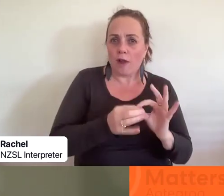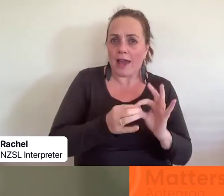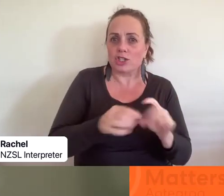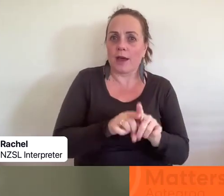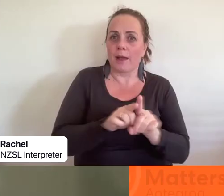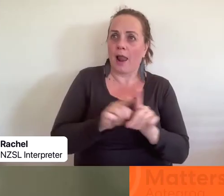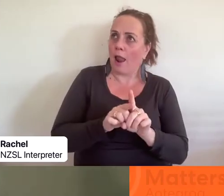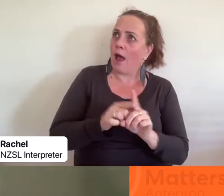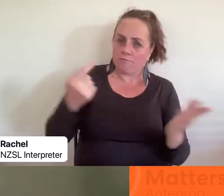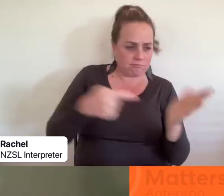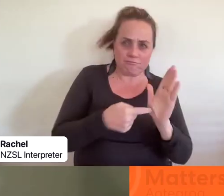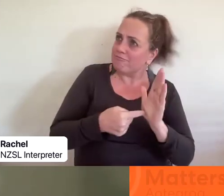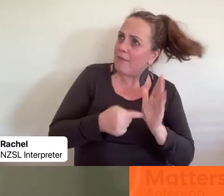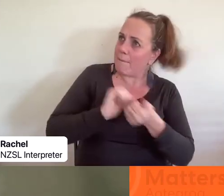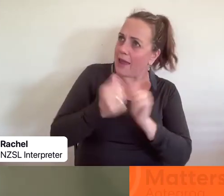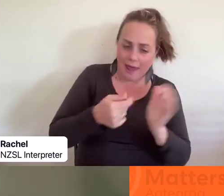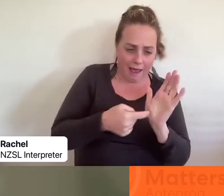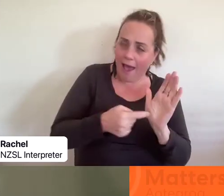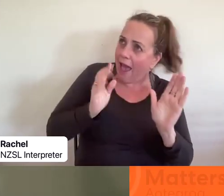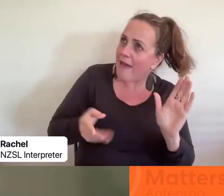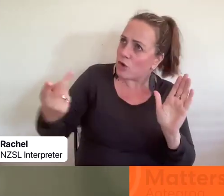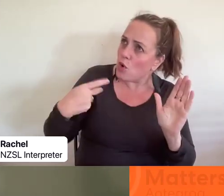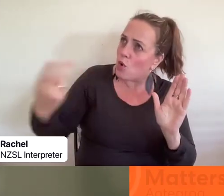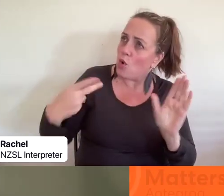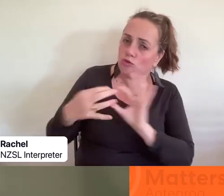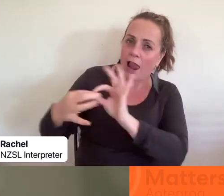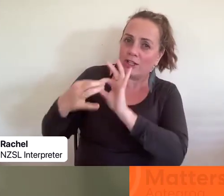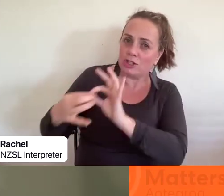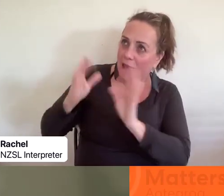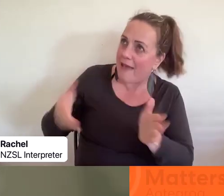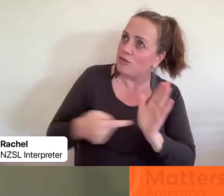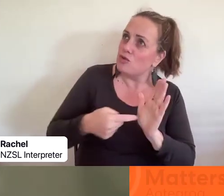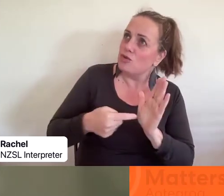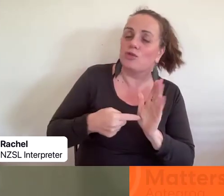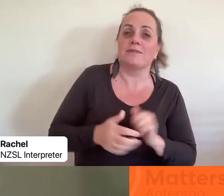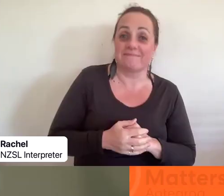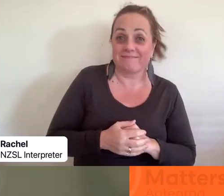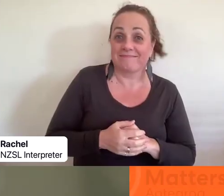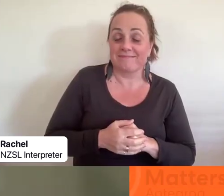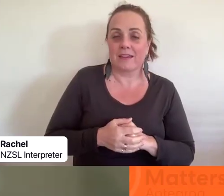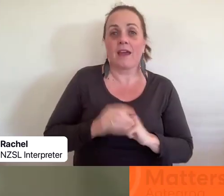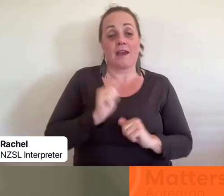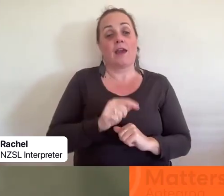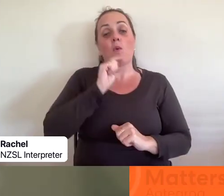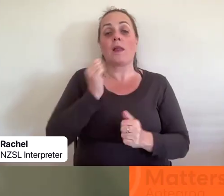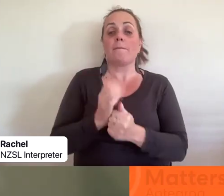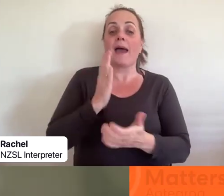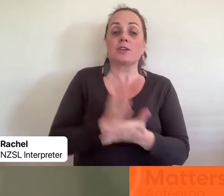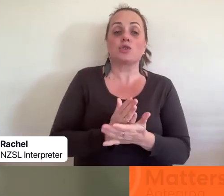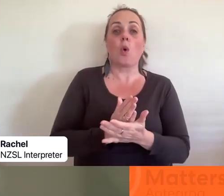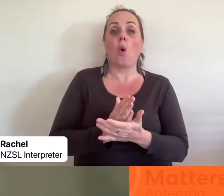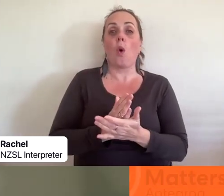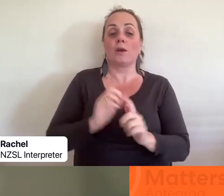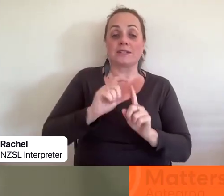other in partnership; that's our relationship. Ensure disabled and Indigenous representation in